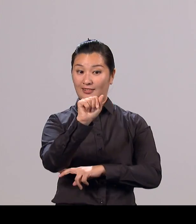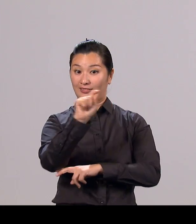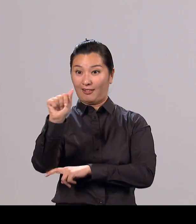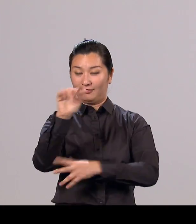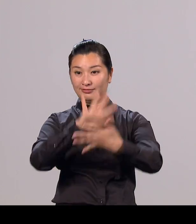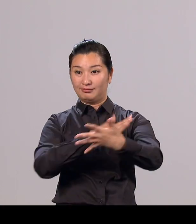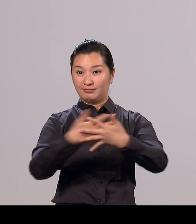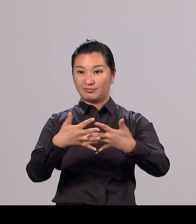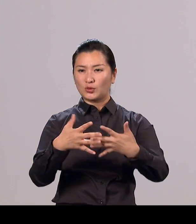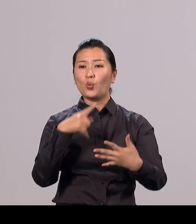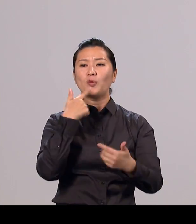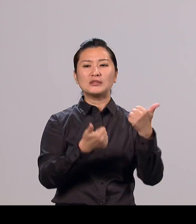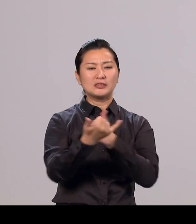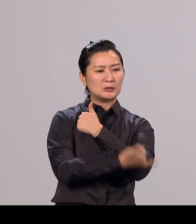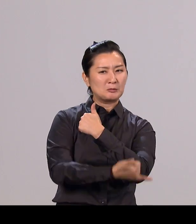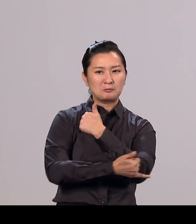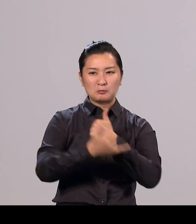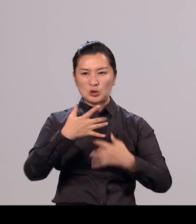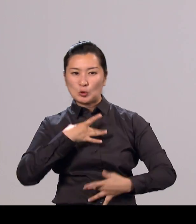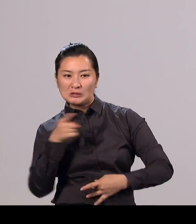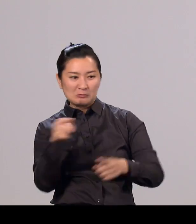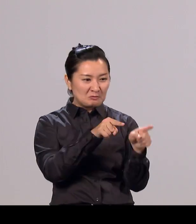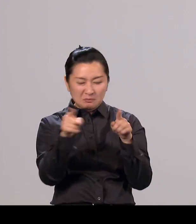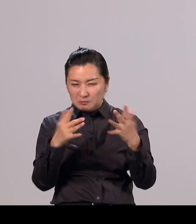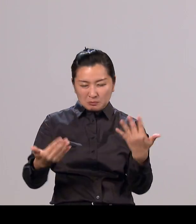how to get the item to the person who wants it.